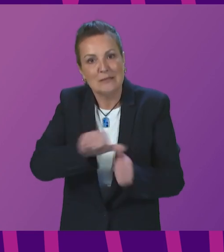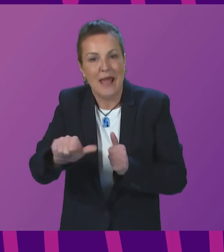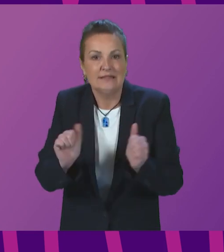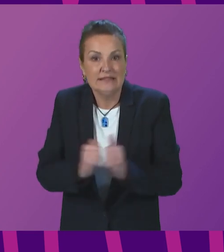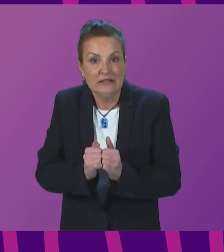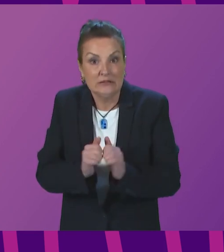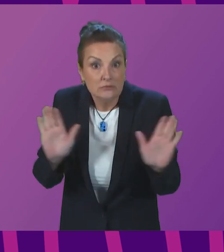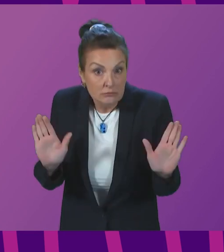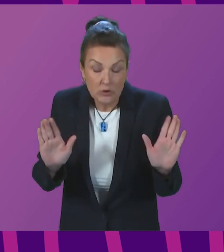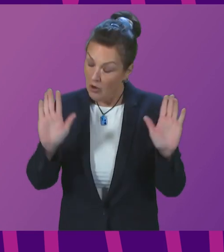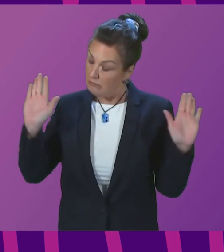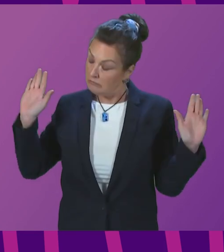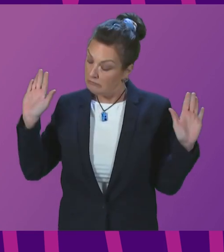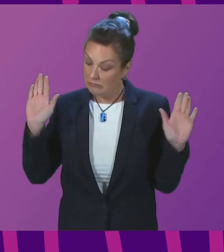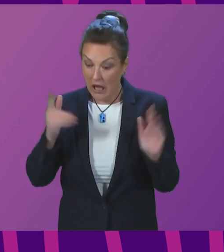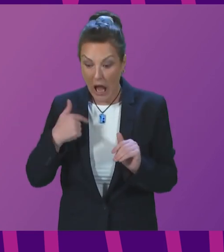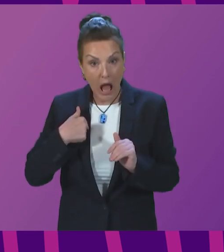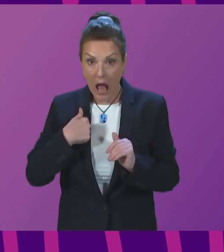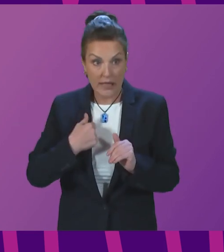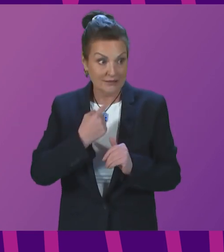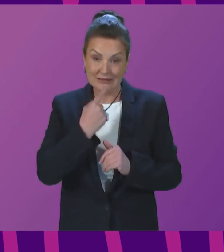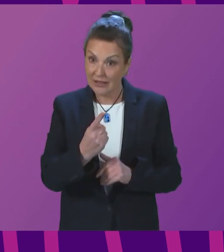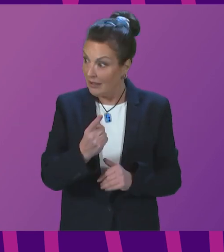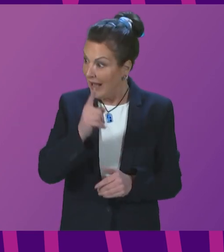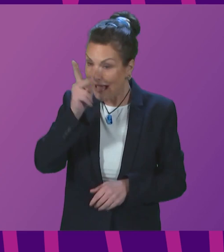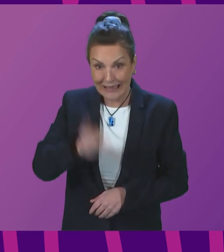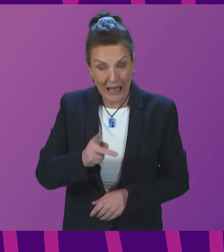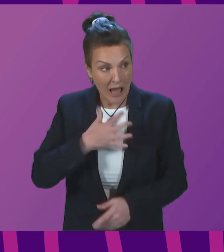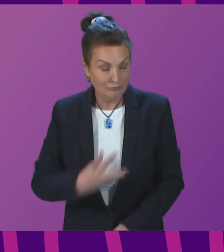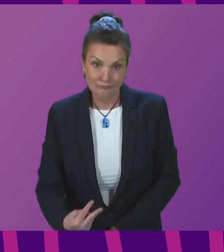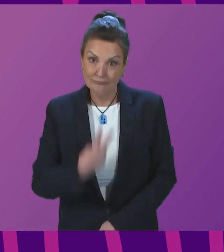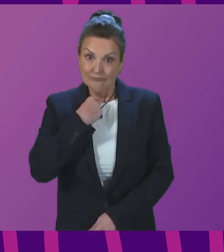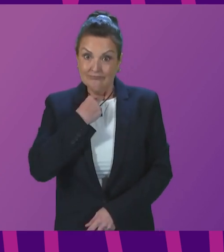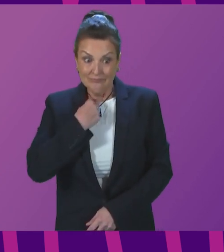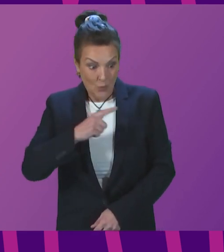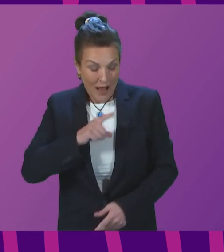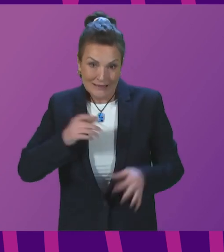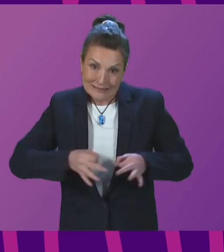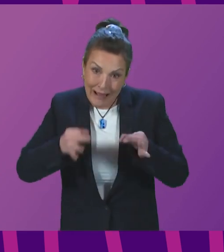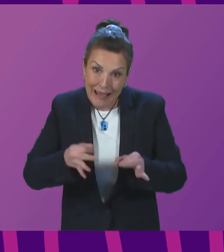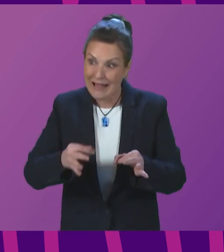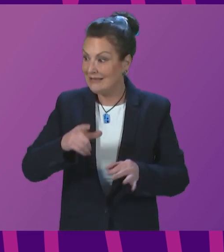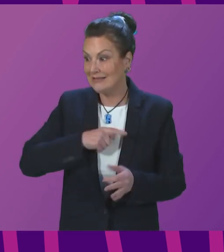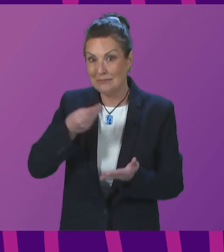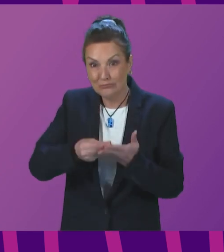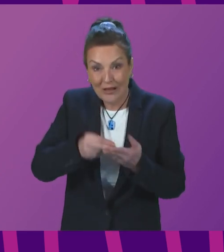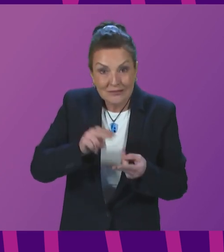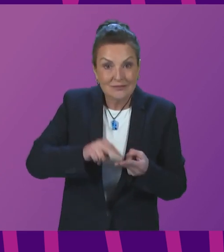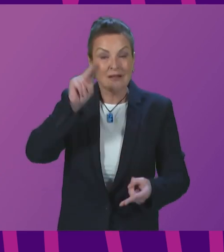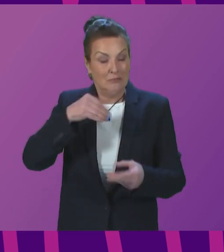Again, I express my deep regret at the delays and cost overruns in the construction of the